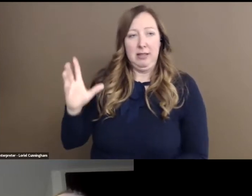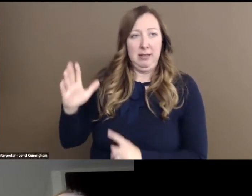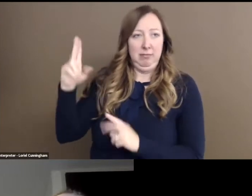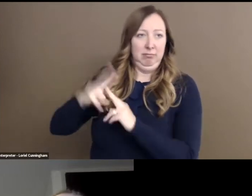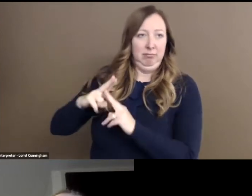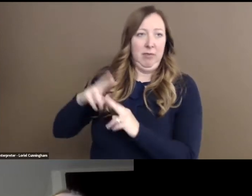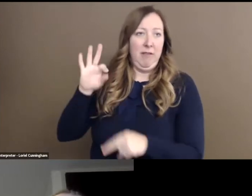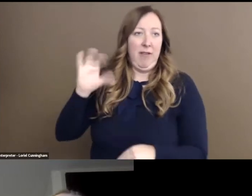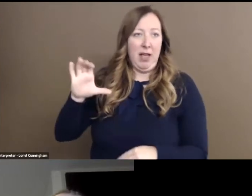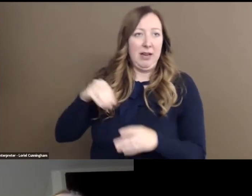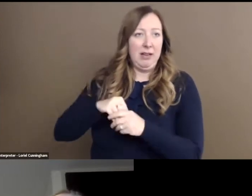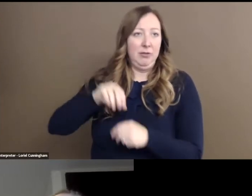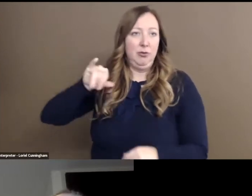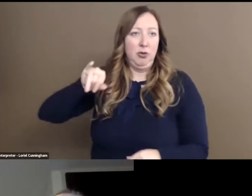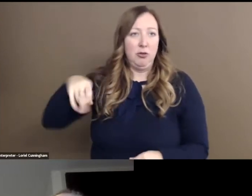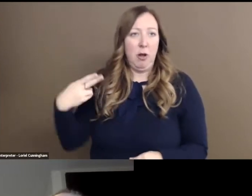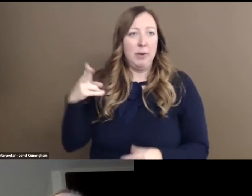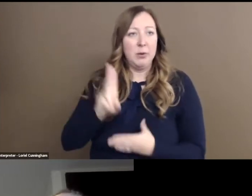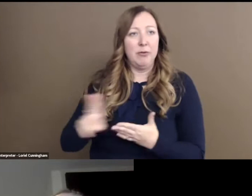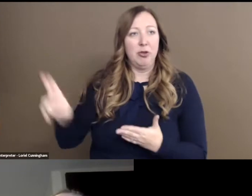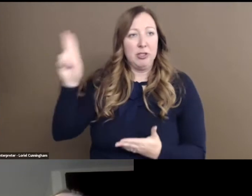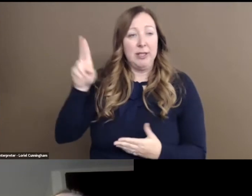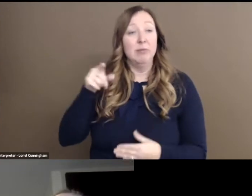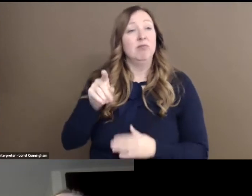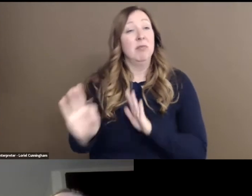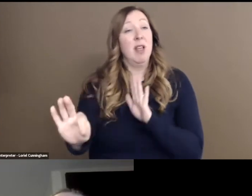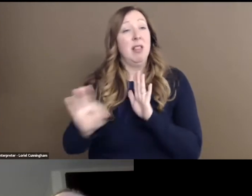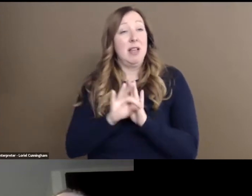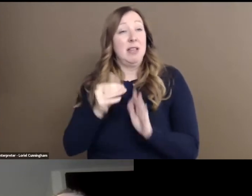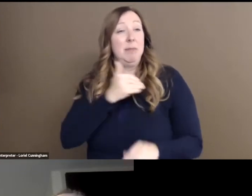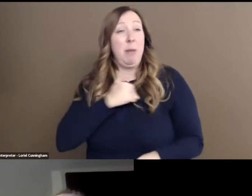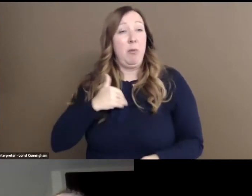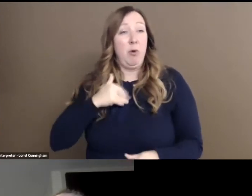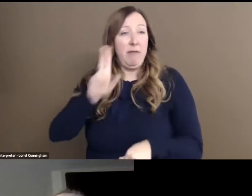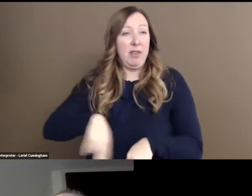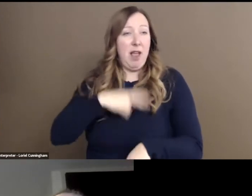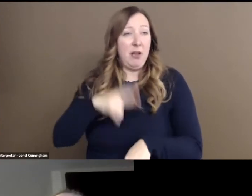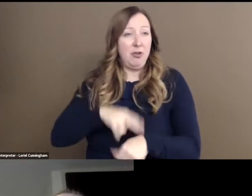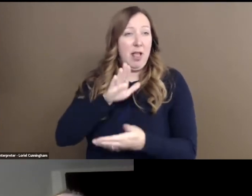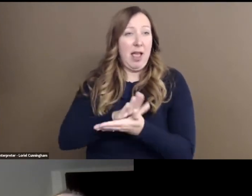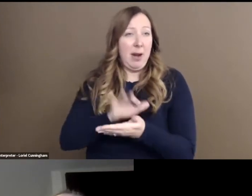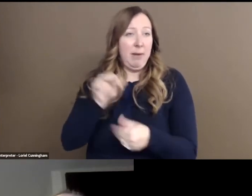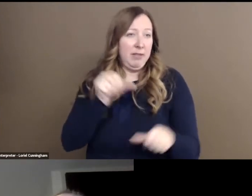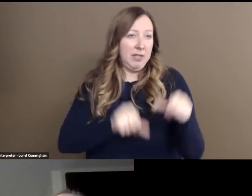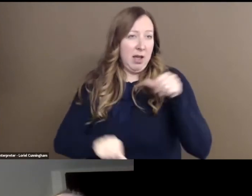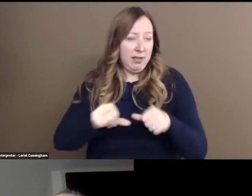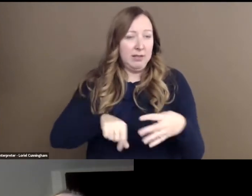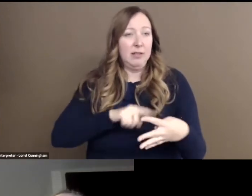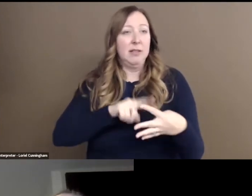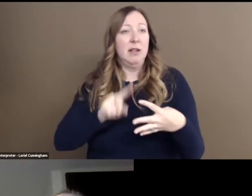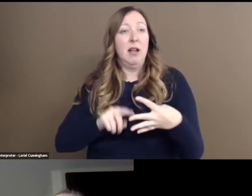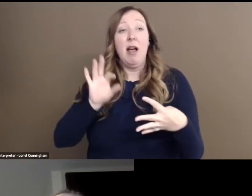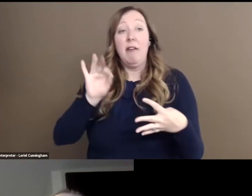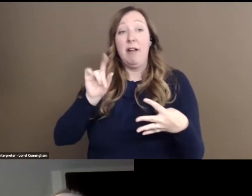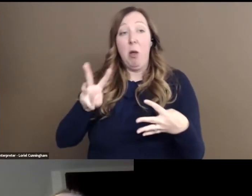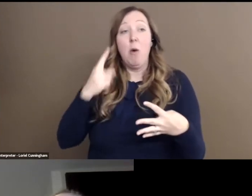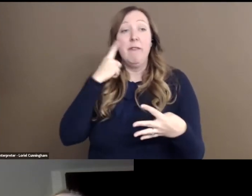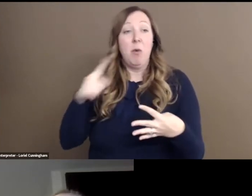she is also an elected member of the national academy of sciences a fellow of